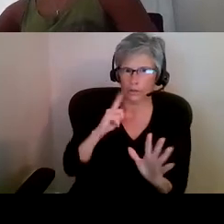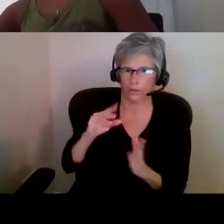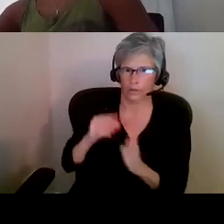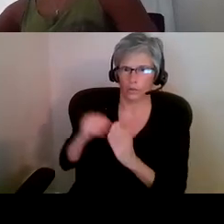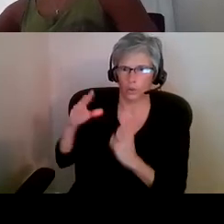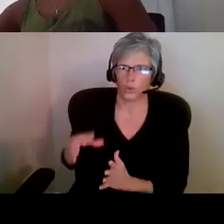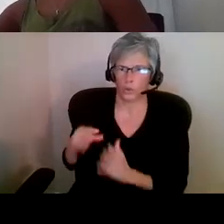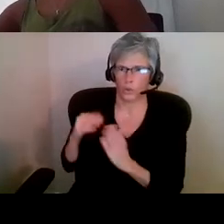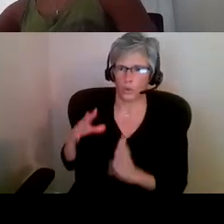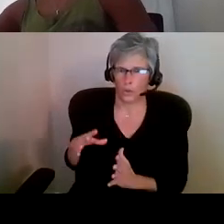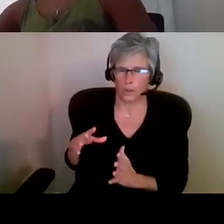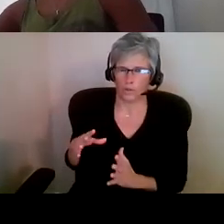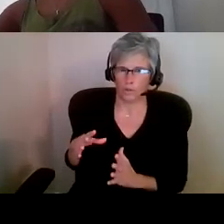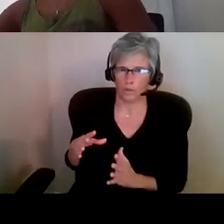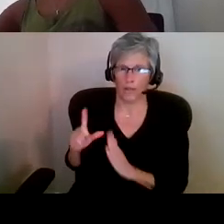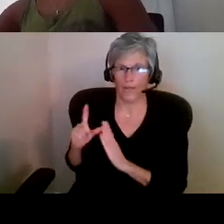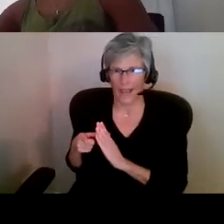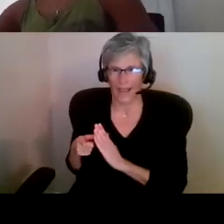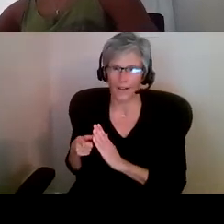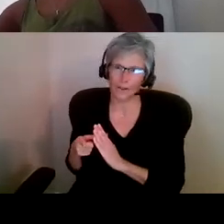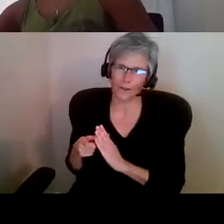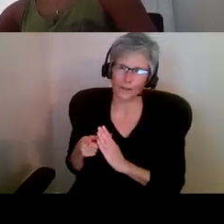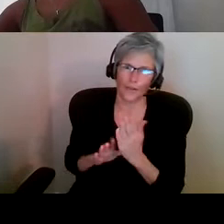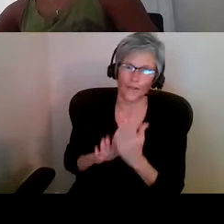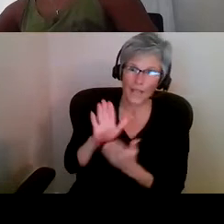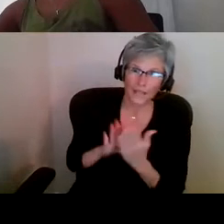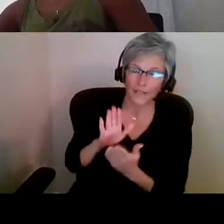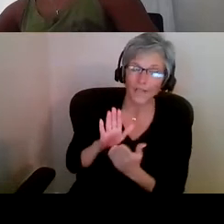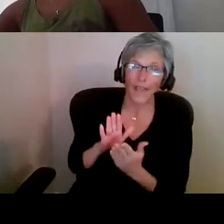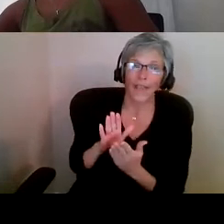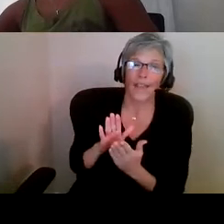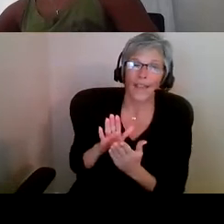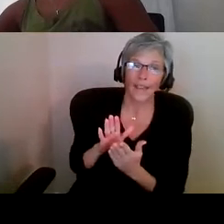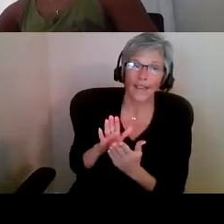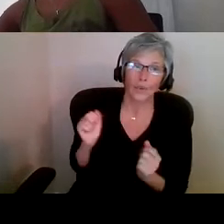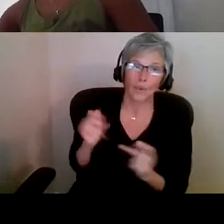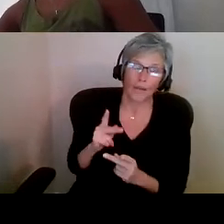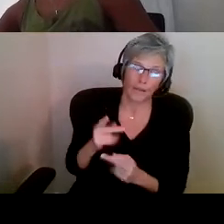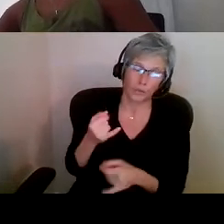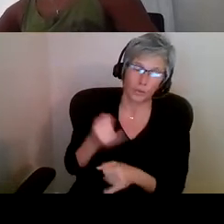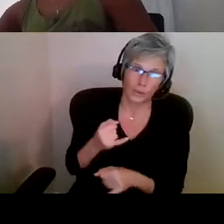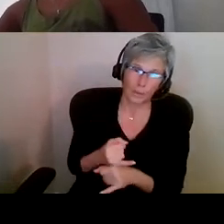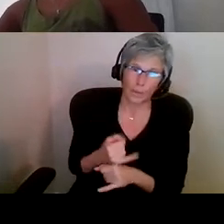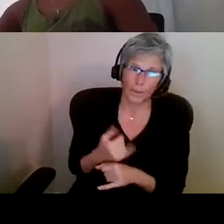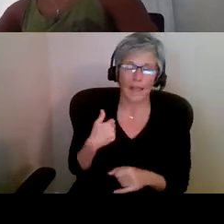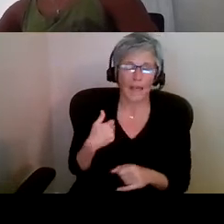physical office having it somewhere on your doors in some in some way, so that students